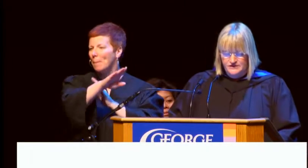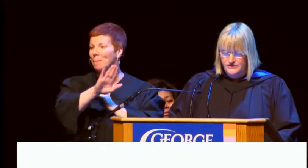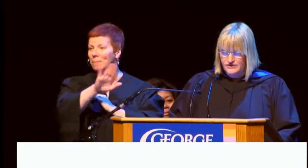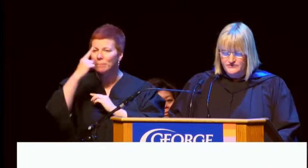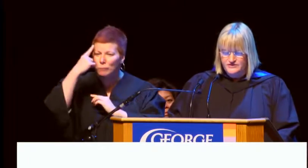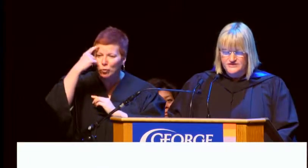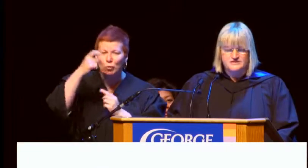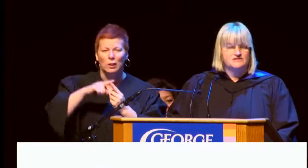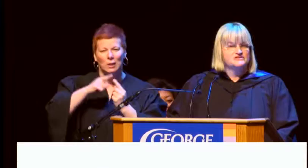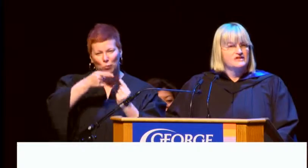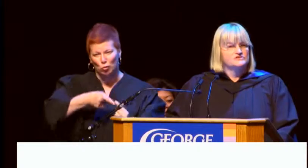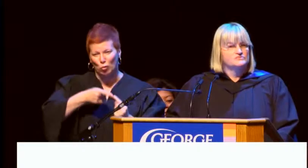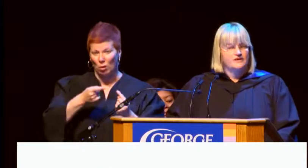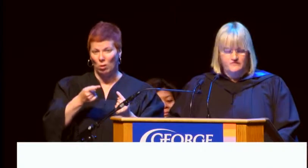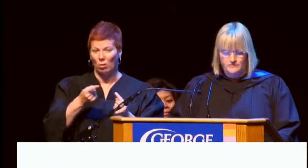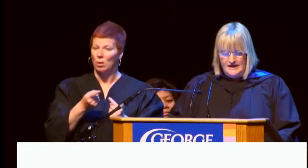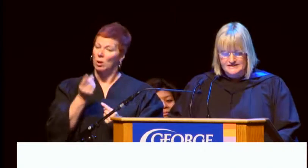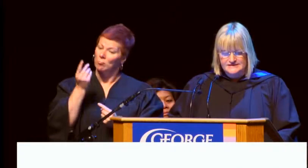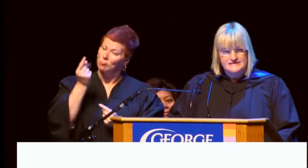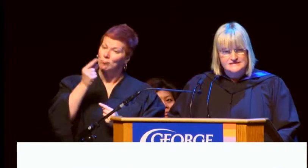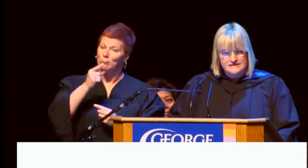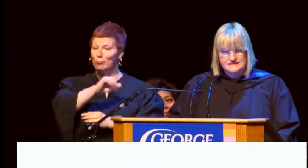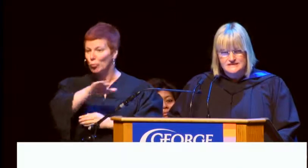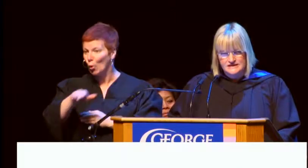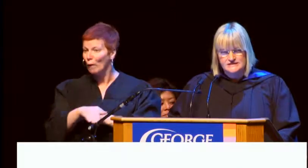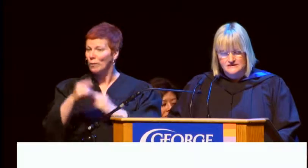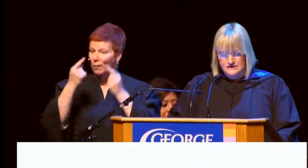NOT EVERYTHING IS A SUCCESS RIGHT OFF THE BAT. IT DOES TAKE TIME.